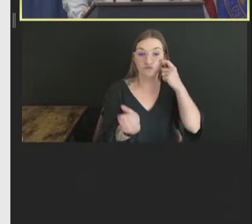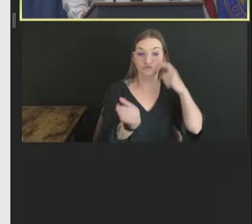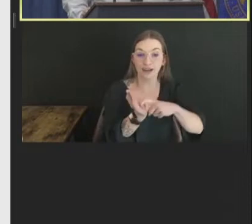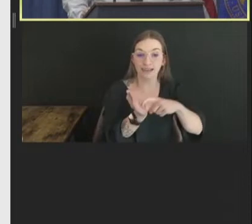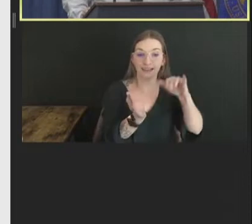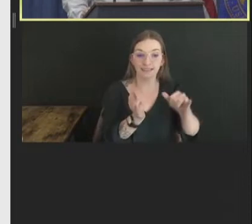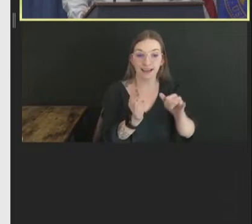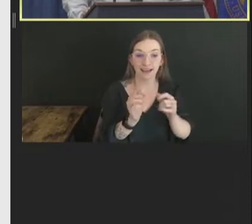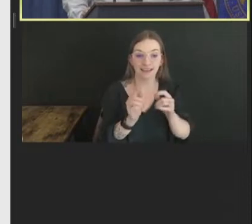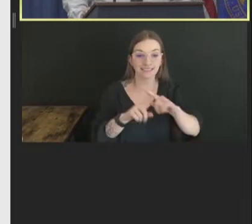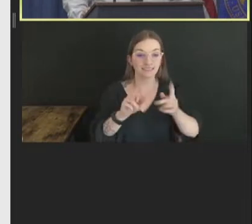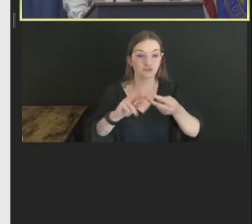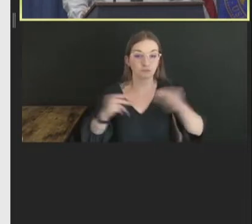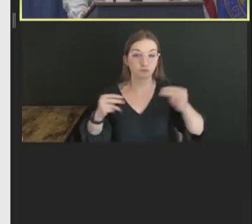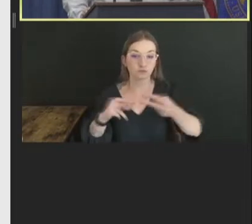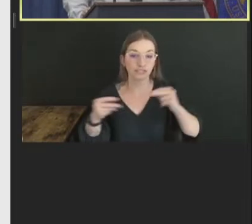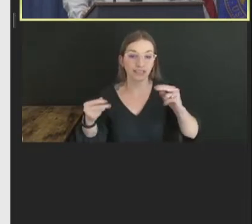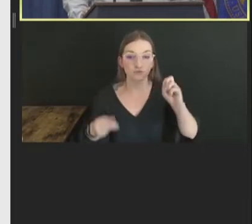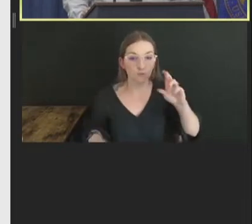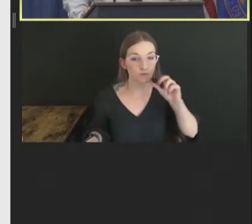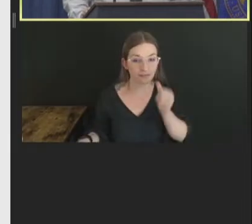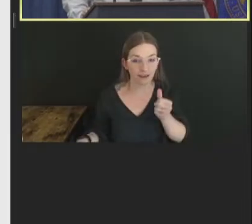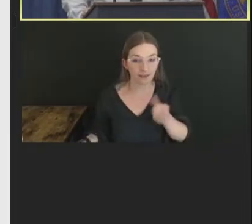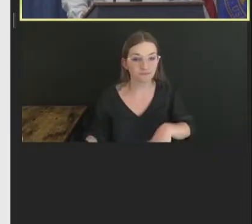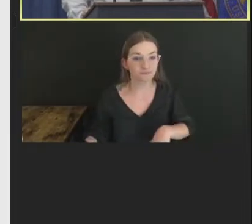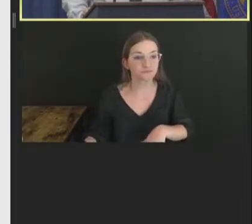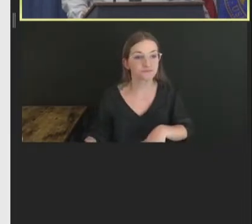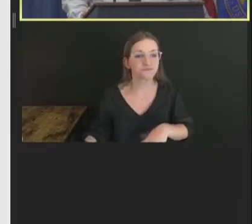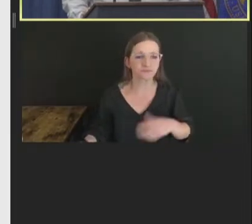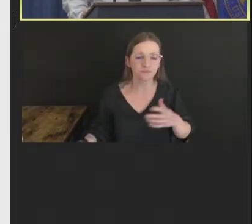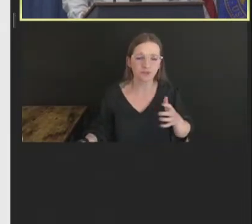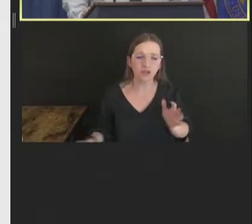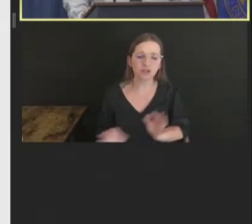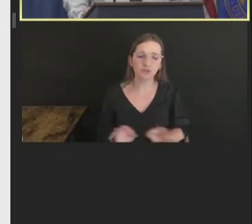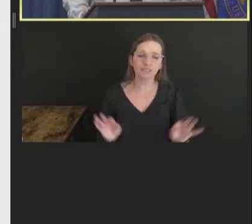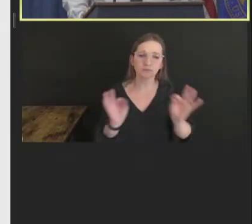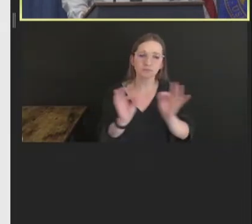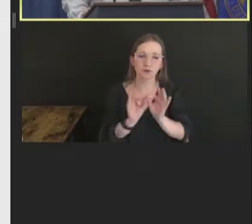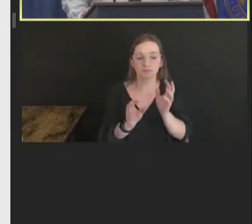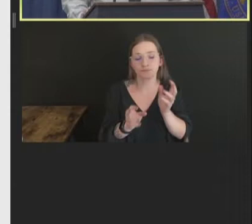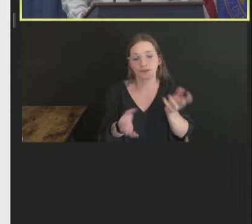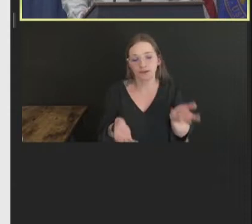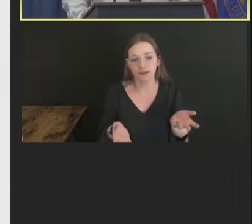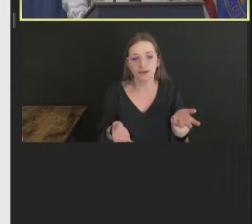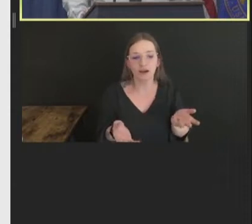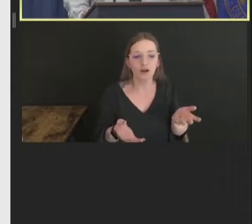Now, it's really important, it's hard to underestimate what I call the Omicron effect,